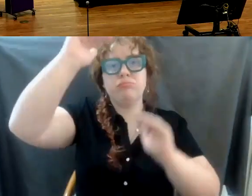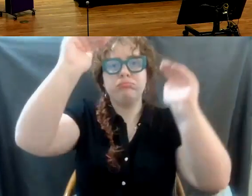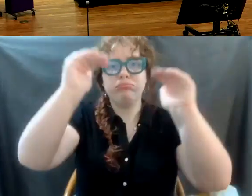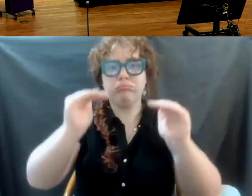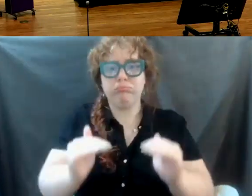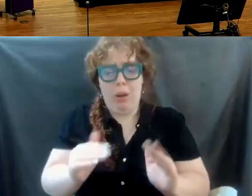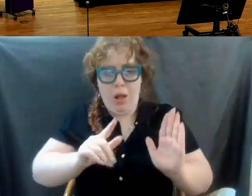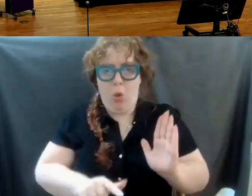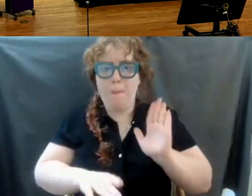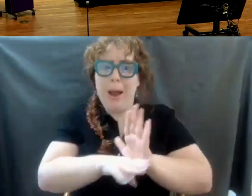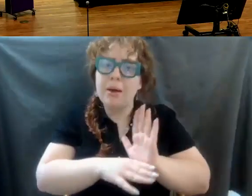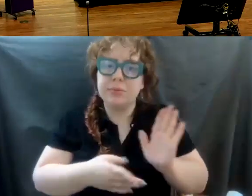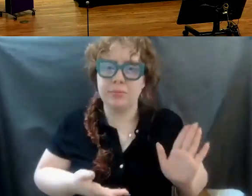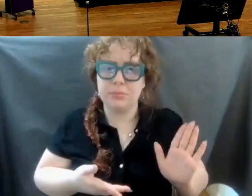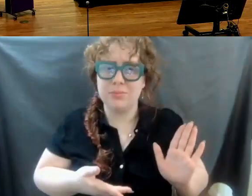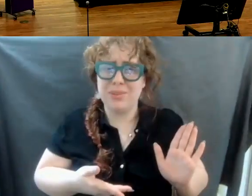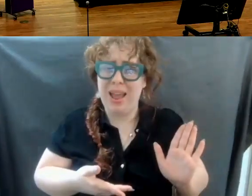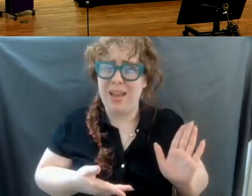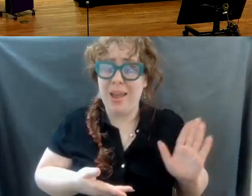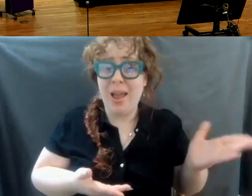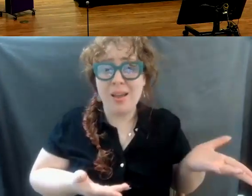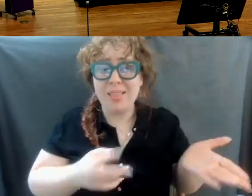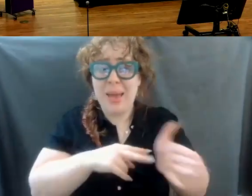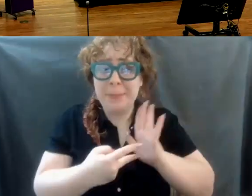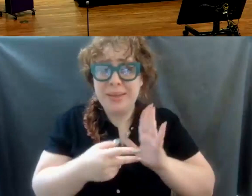Which leaves those people who I would consider to be